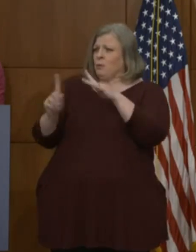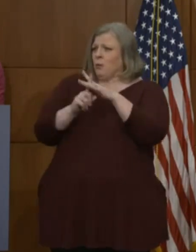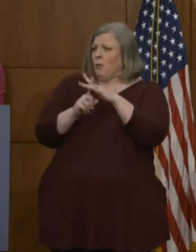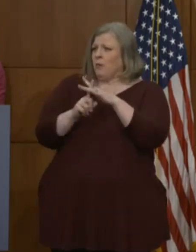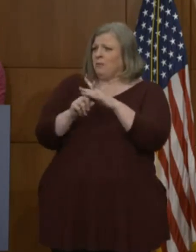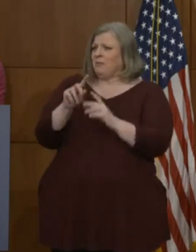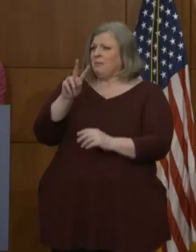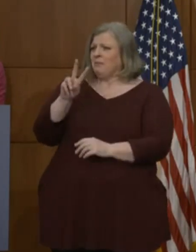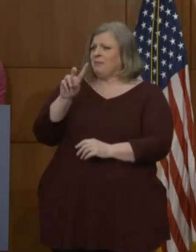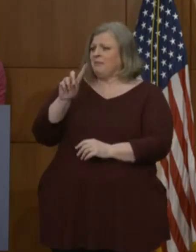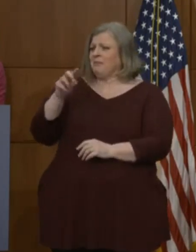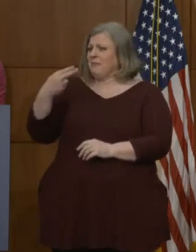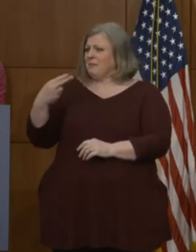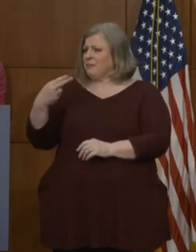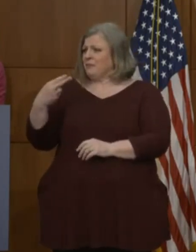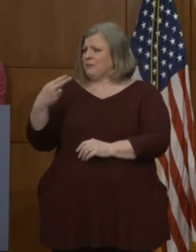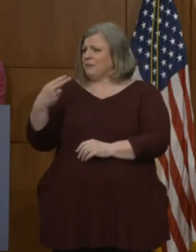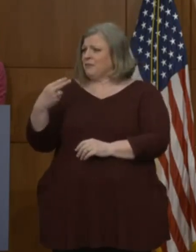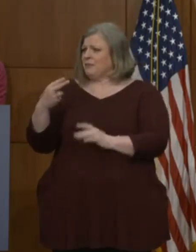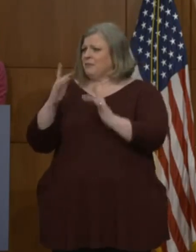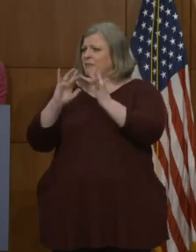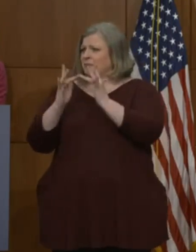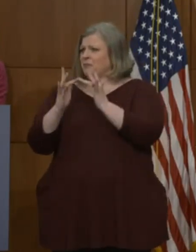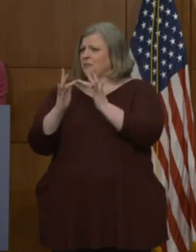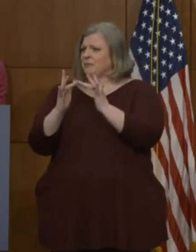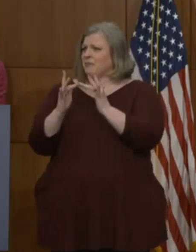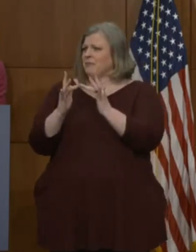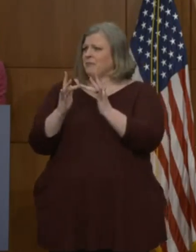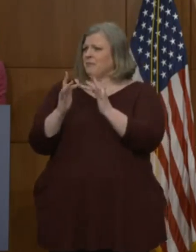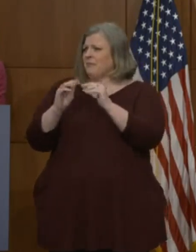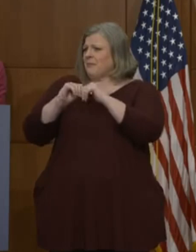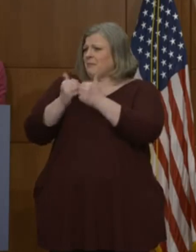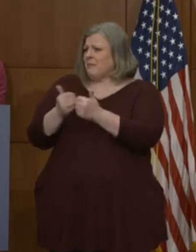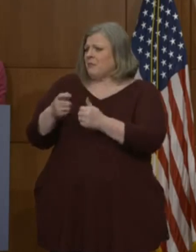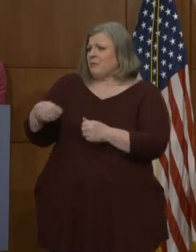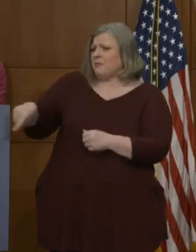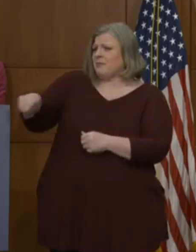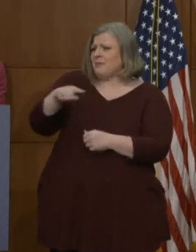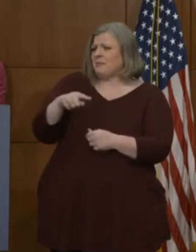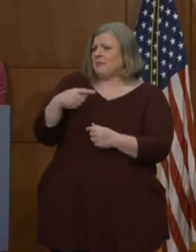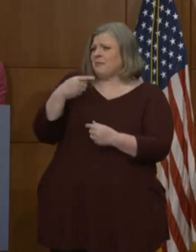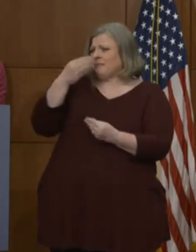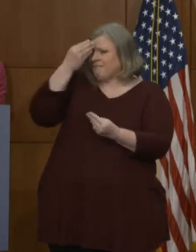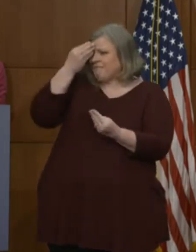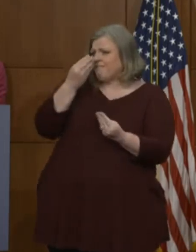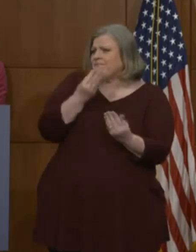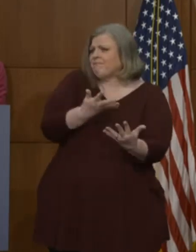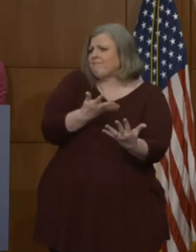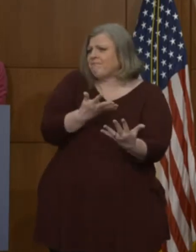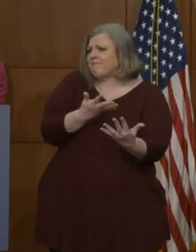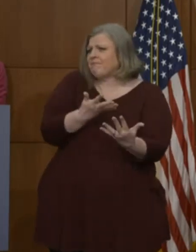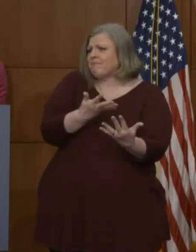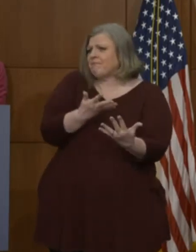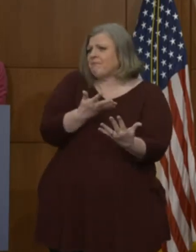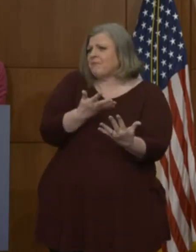WHAT WILL BE CASES- SHOW UP ON THE VDH DASHBOARD AND WHAT ARE THE VDH DASHBOARD AND WHAT ARE THEY TELLING YOU SO FAR ABOUT THEY TELLING YOU SO FAR ABOUT THE SPREAD OF THE DISEASE THAT